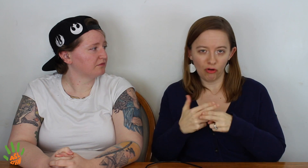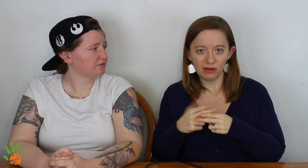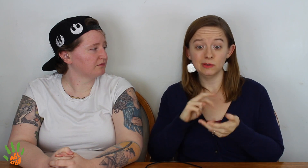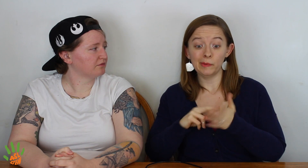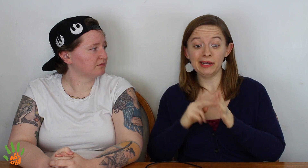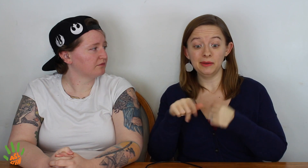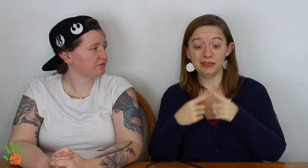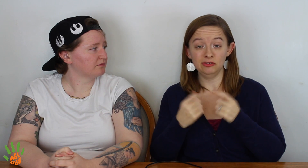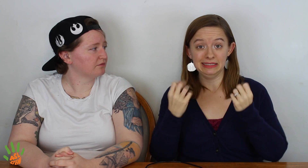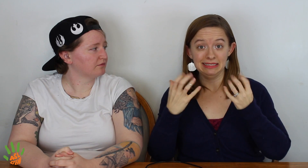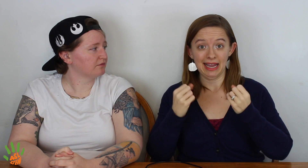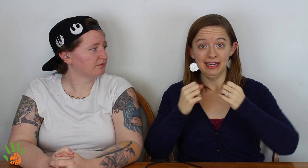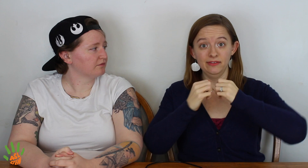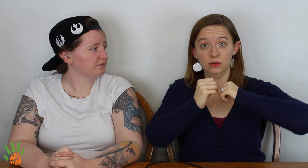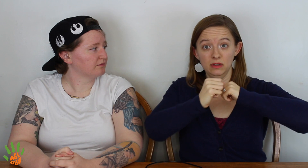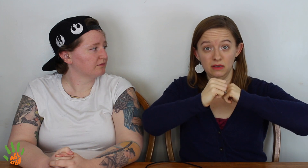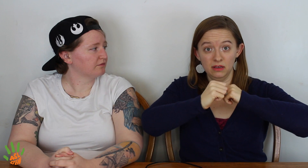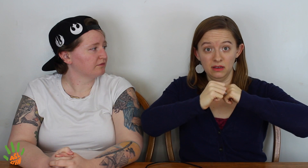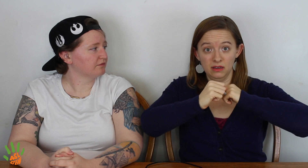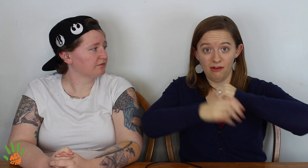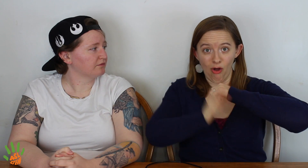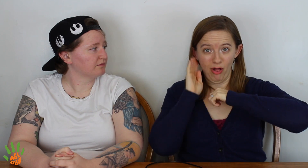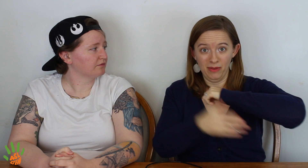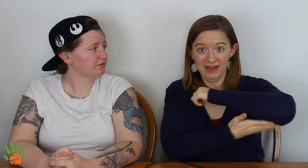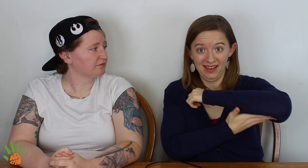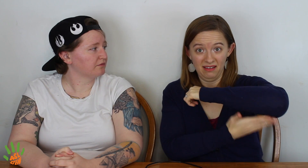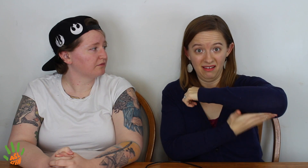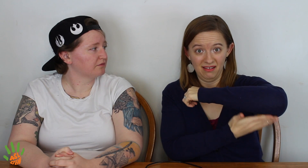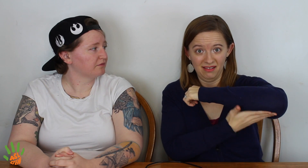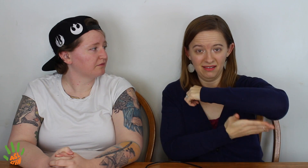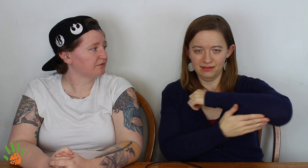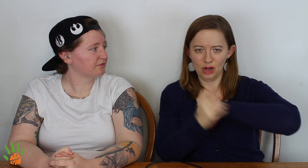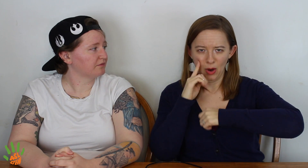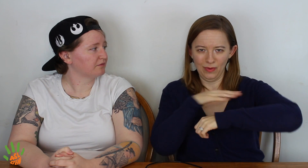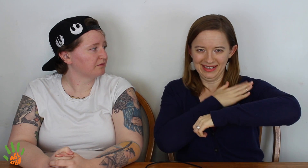Meaning, when you're signing, if your arms are here all the time,